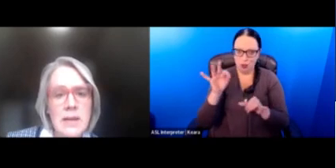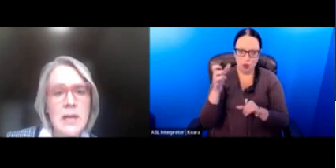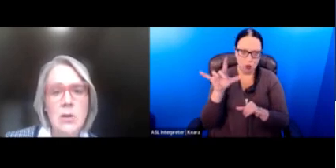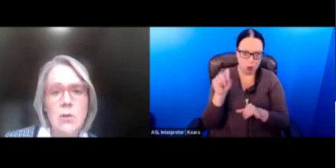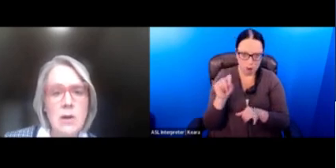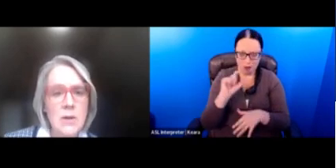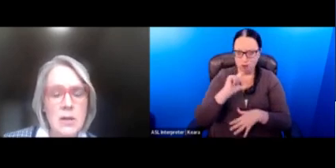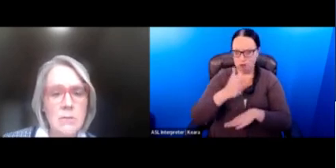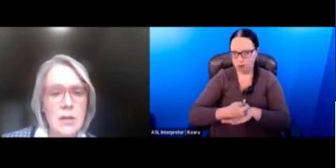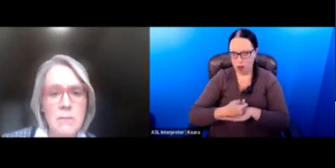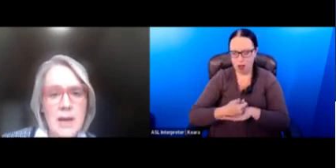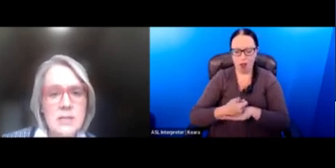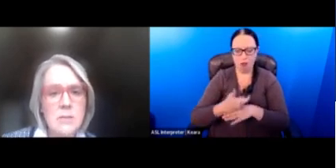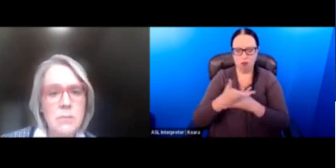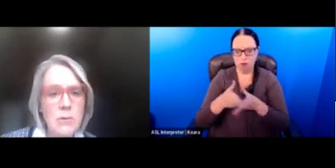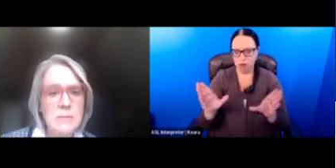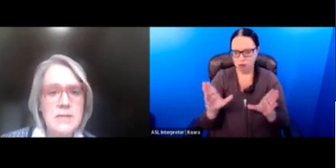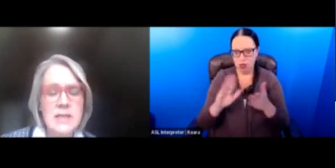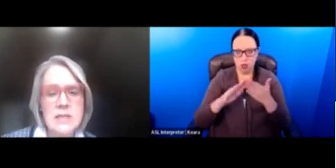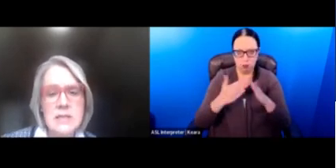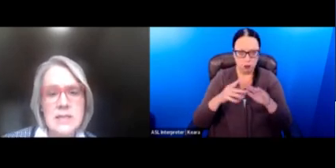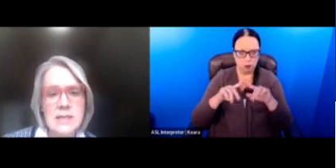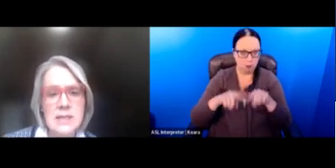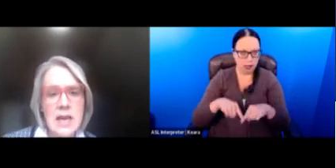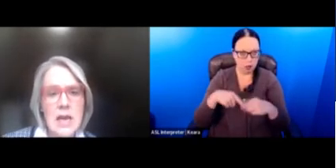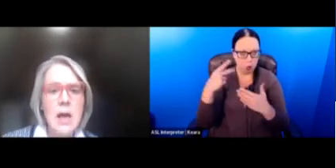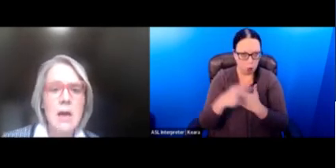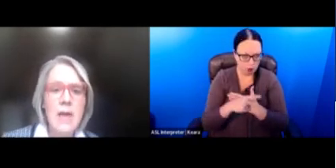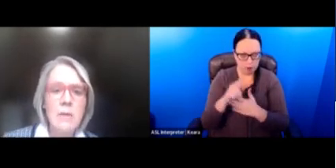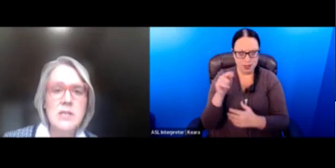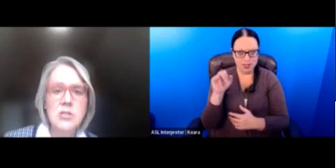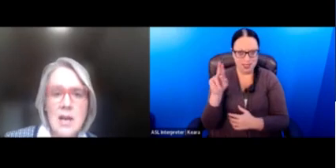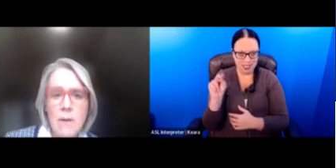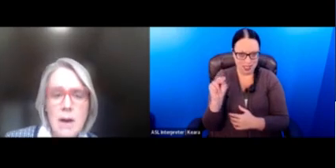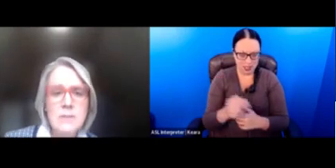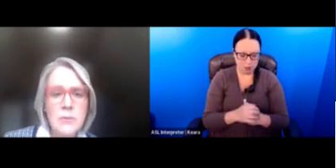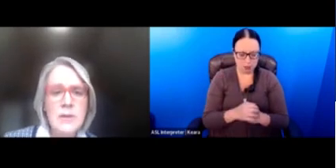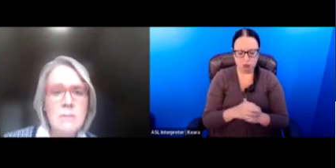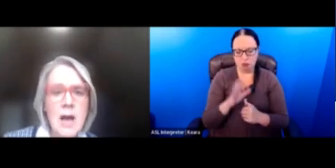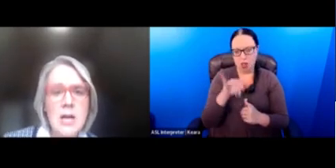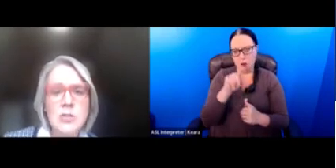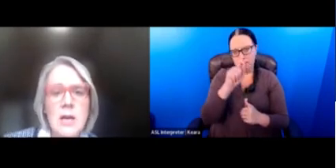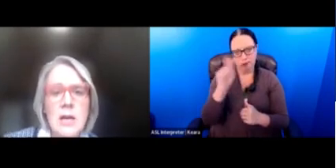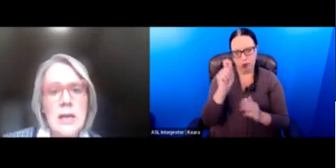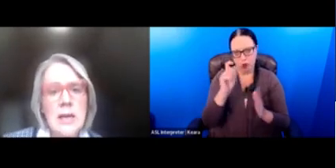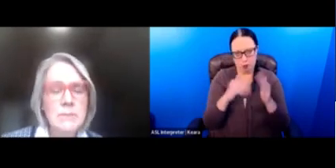pretty much bled into the identification of all risk of listing all risk and trying to